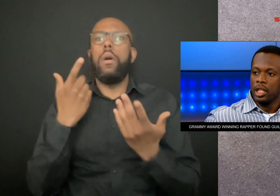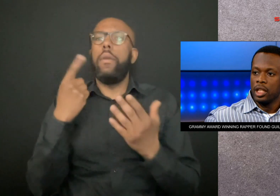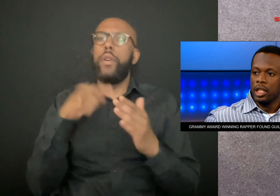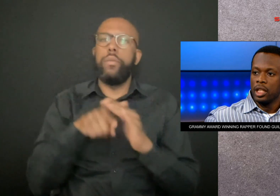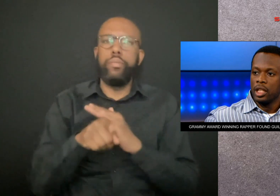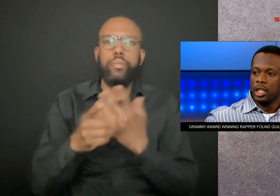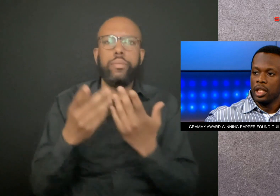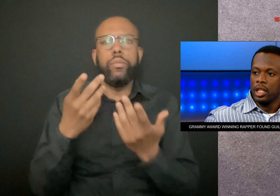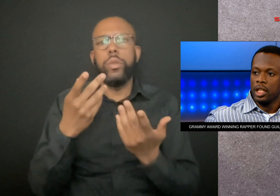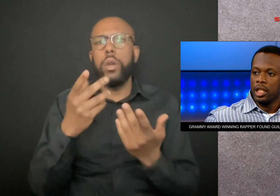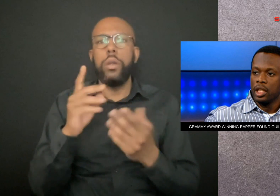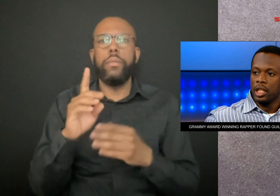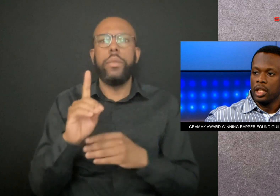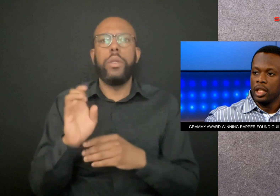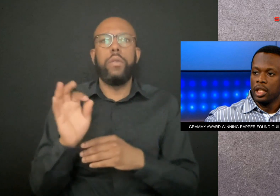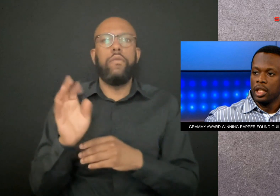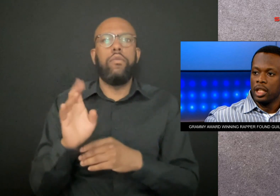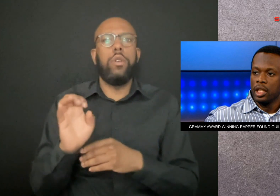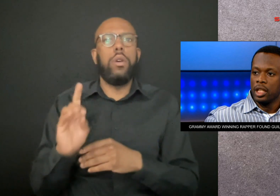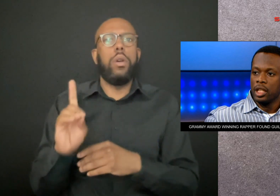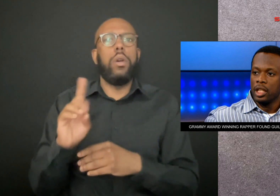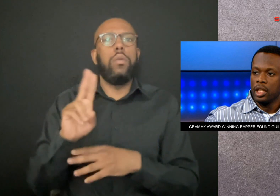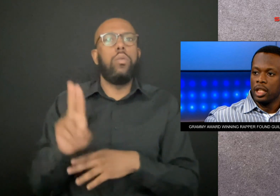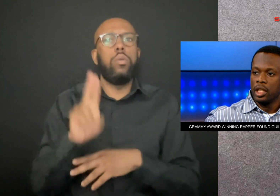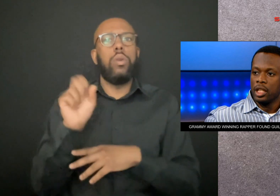Michelle was found guilty of conspiracy to fraud the US.